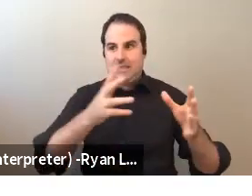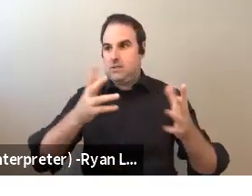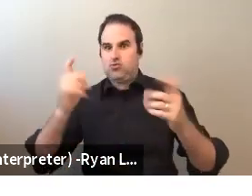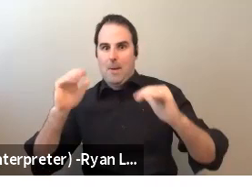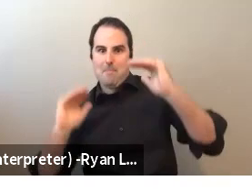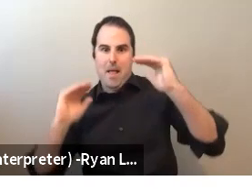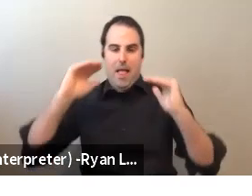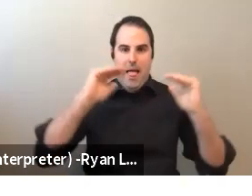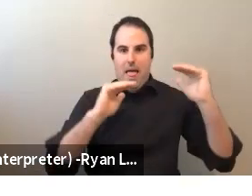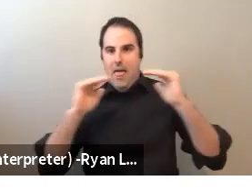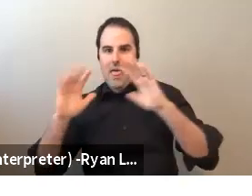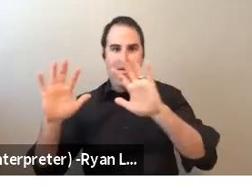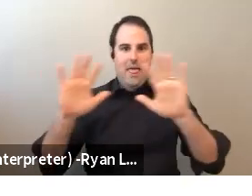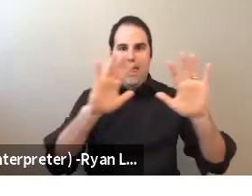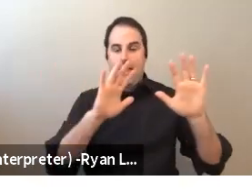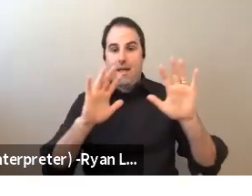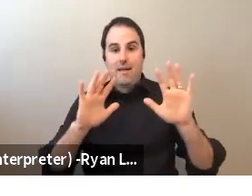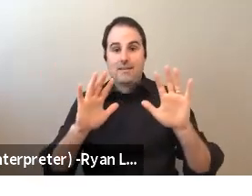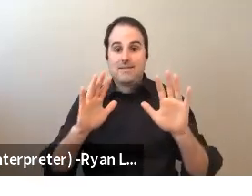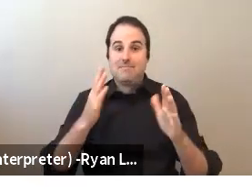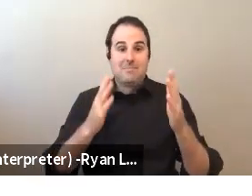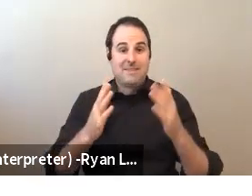Sally Potter: They may not have enough to buy brand new.